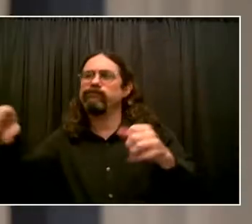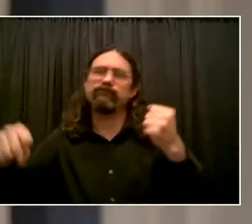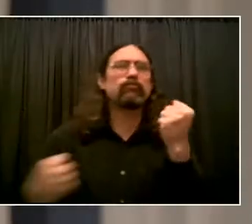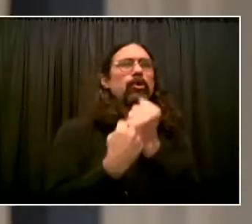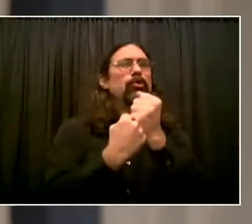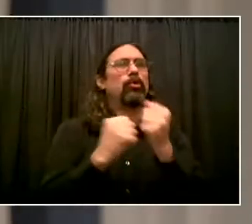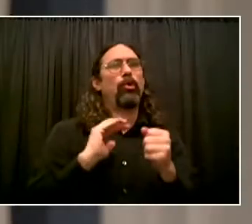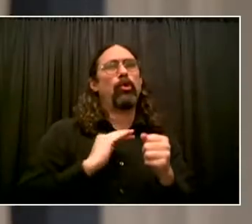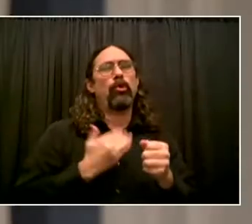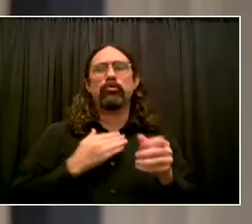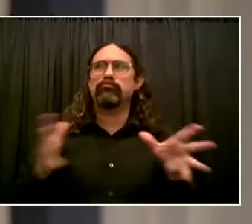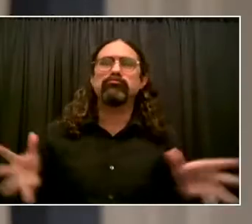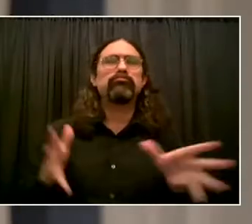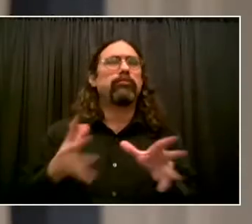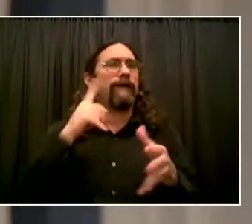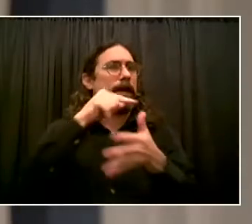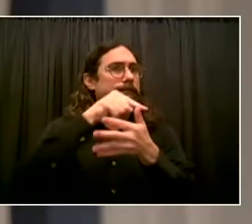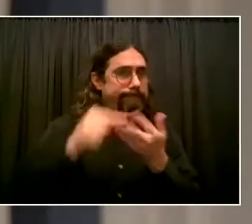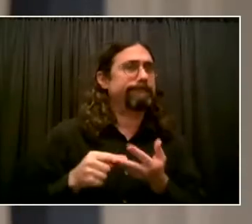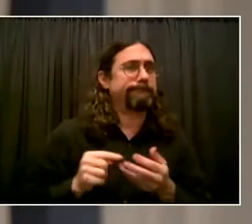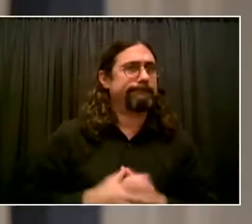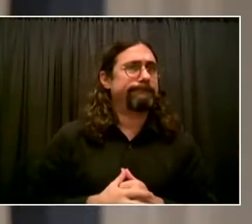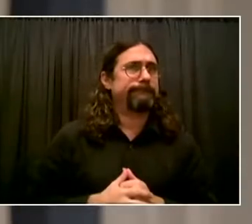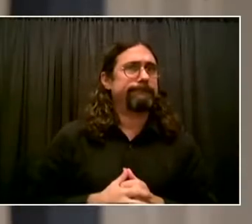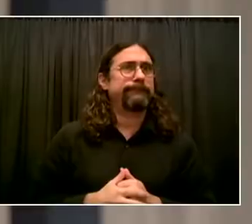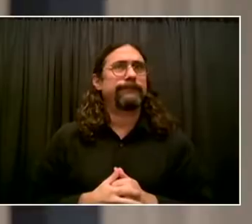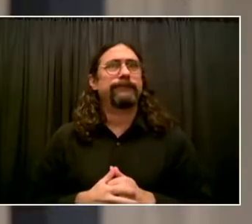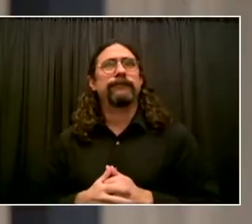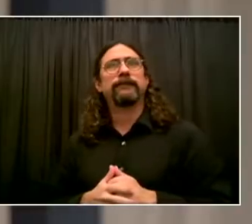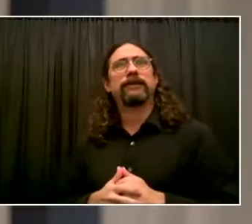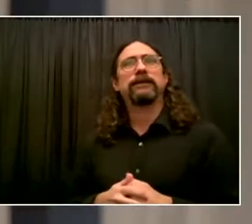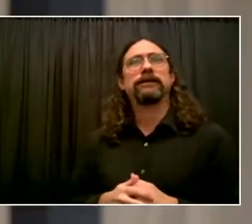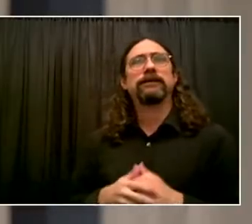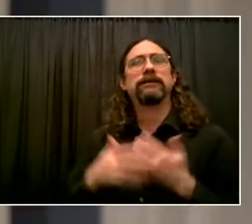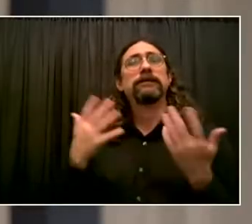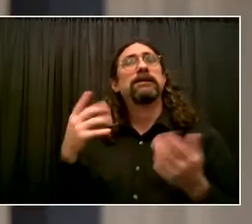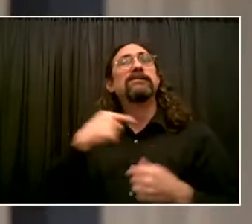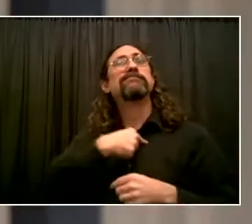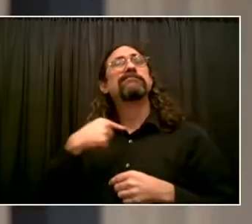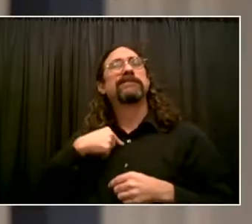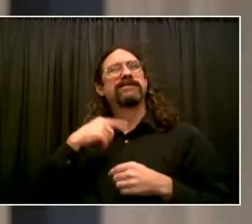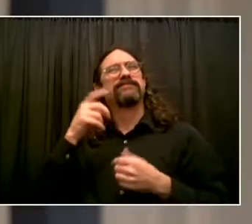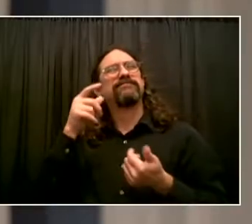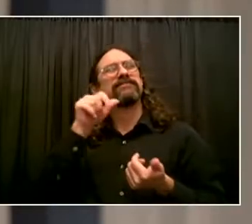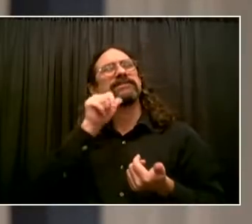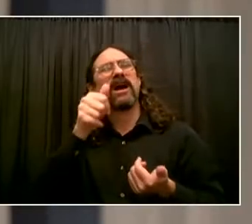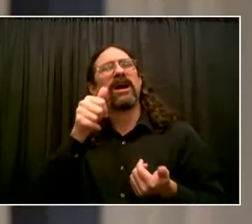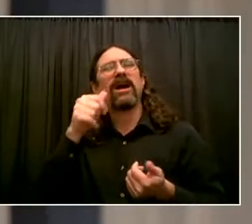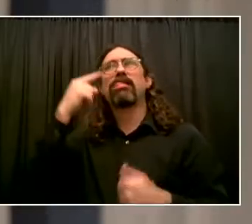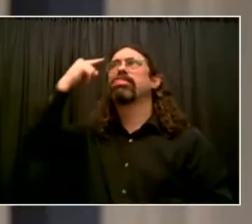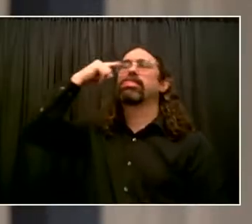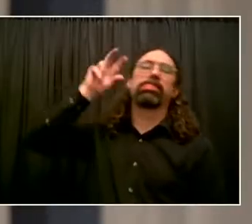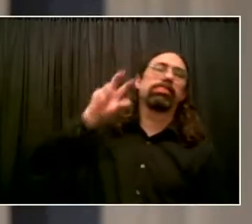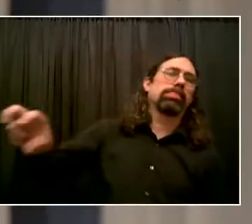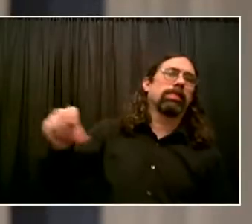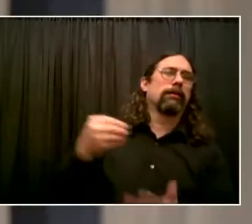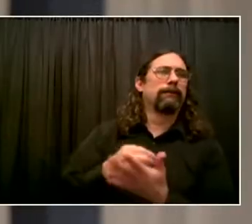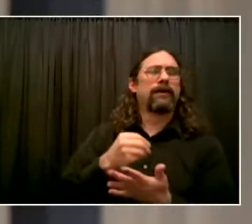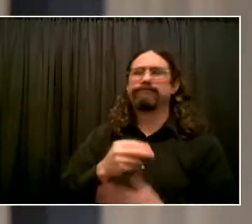DECISION MAKING ABTLE WITH A SOLID INVESTMENT IN SHARED COMMITMENTS TO MAKING NEW YORK